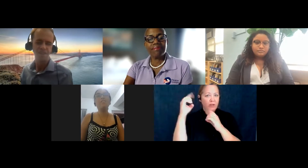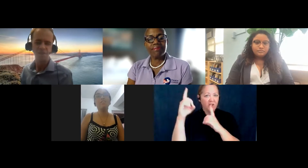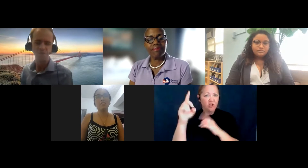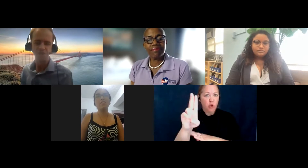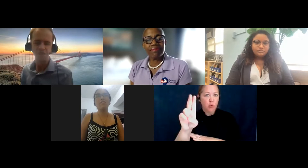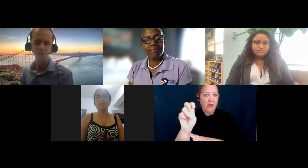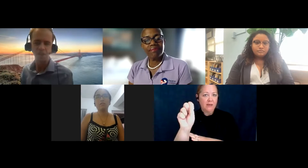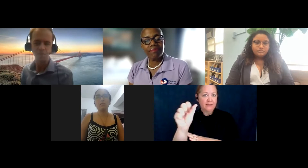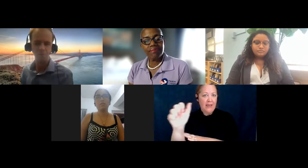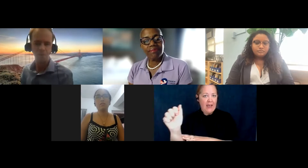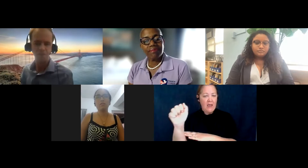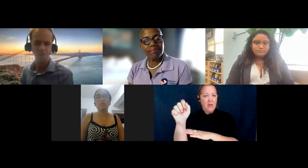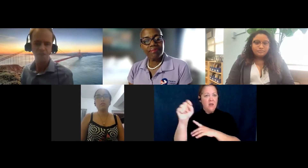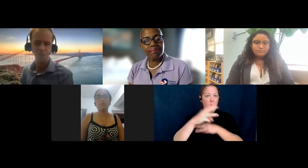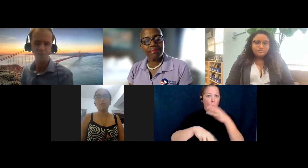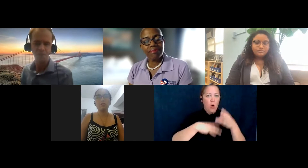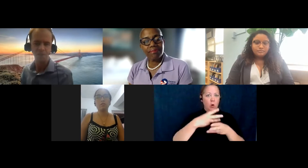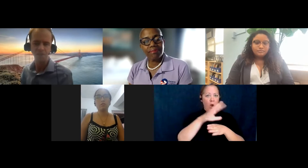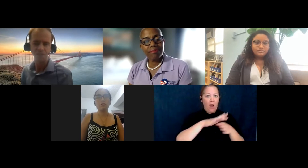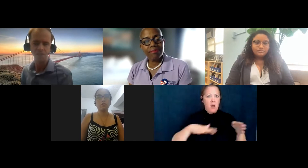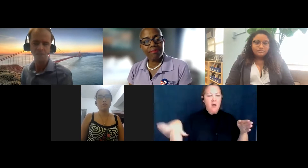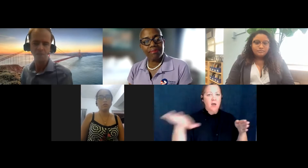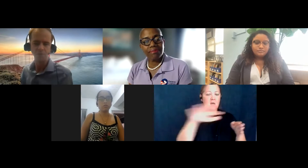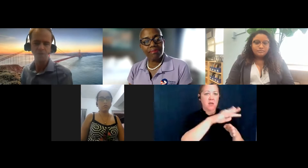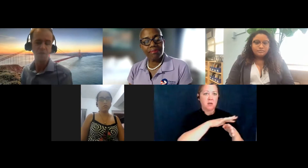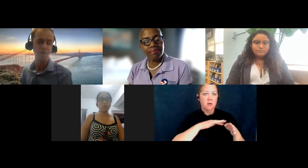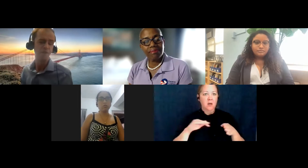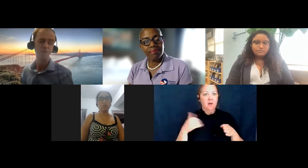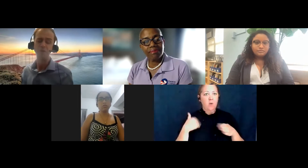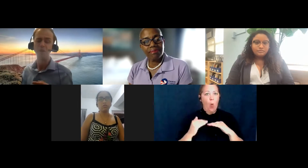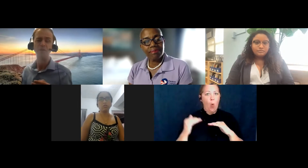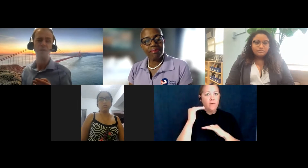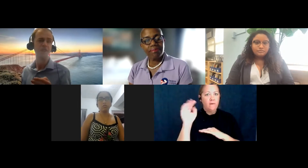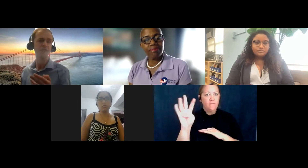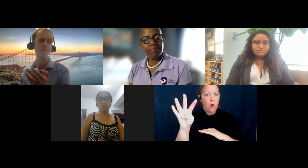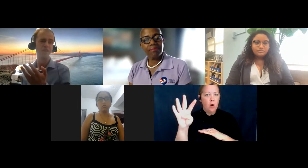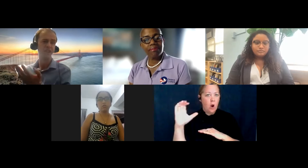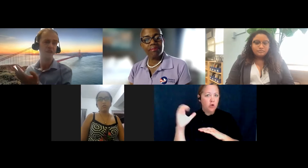The interesting thing about EducationUSA is there isn’t always an office that says Education